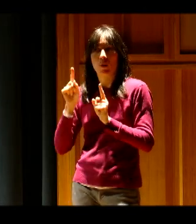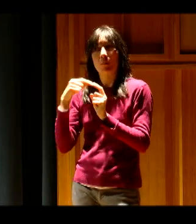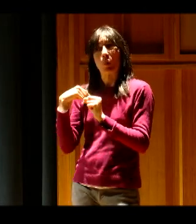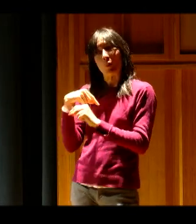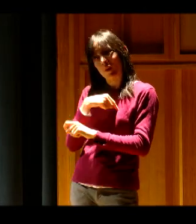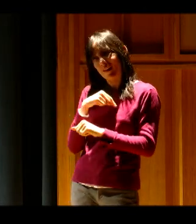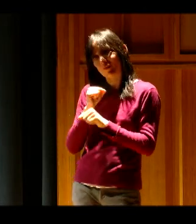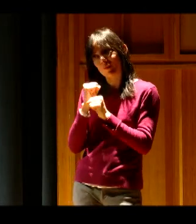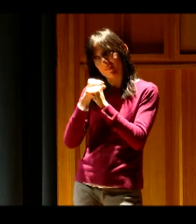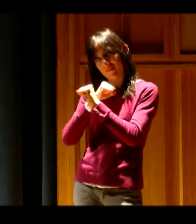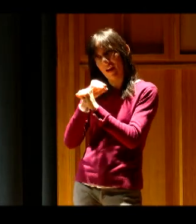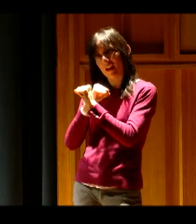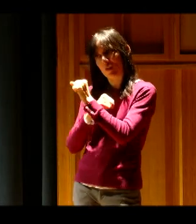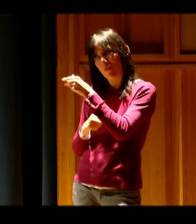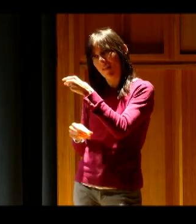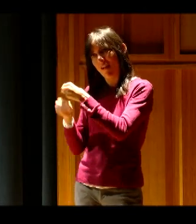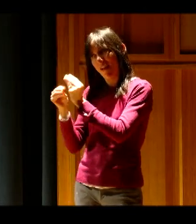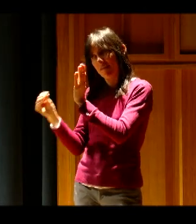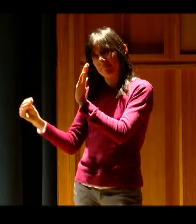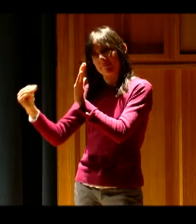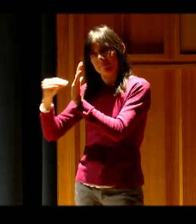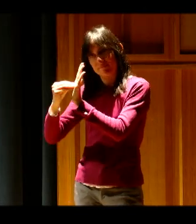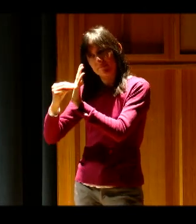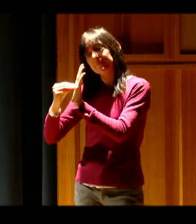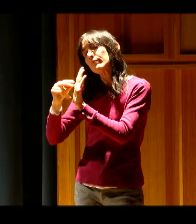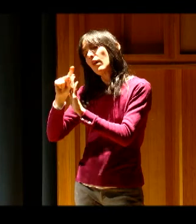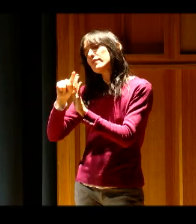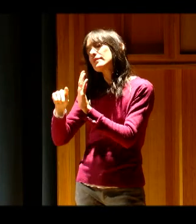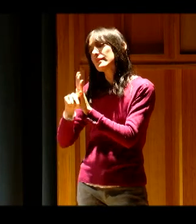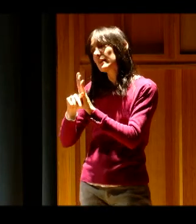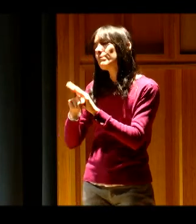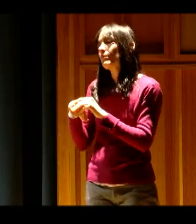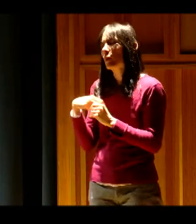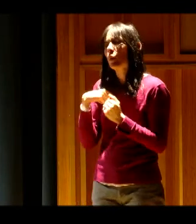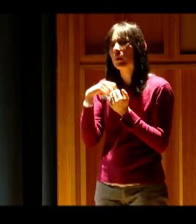So we've been doing a lot of work learning from the Arts Council's program